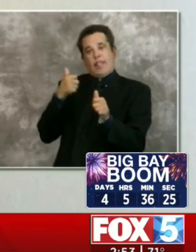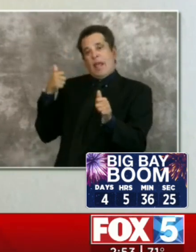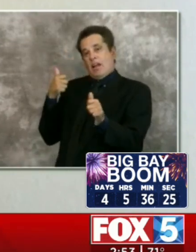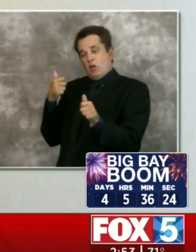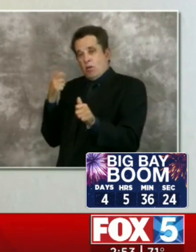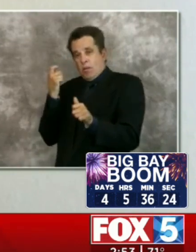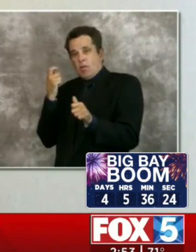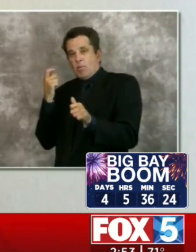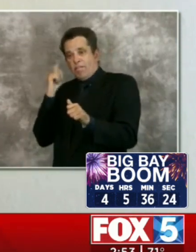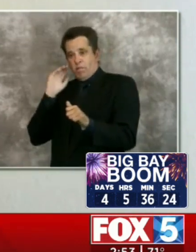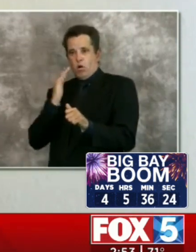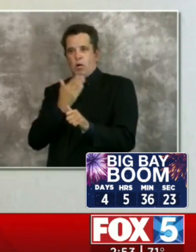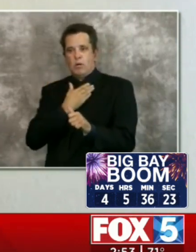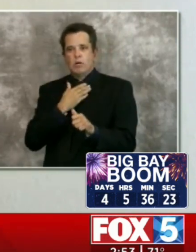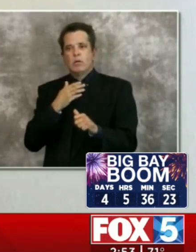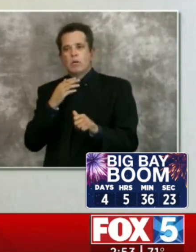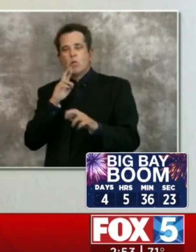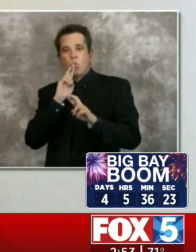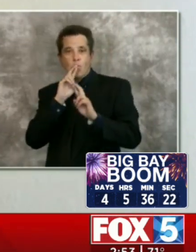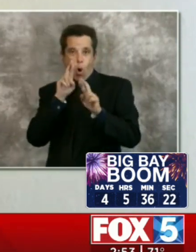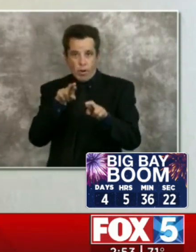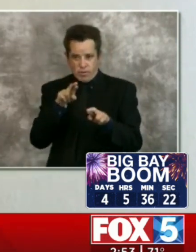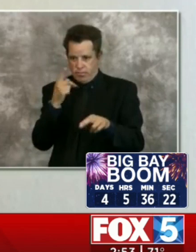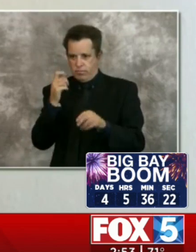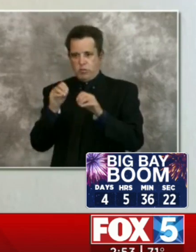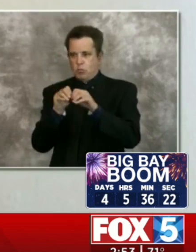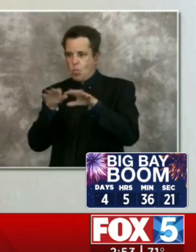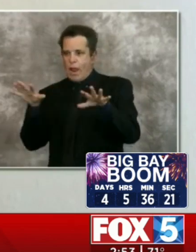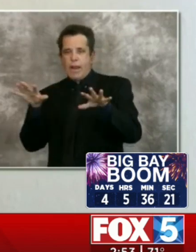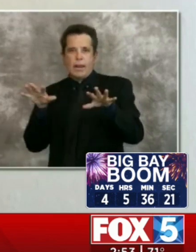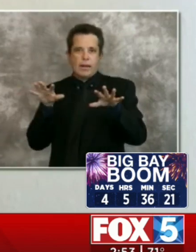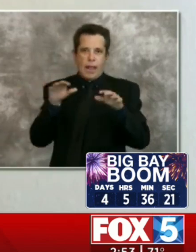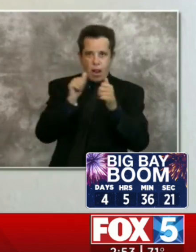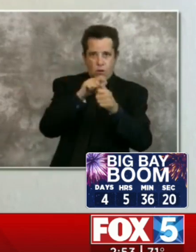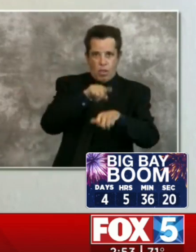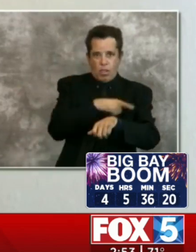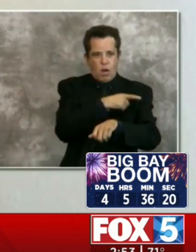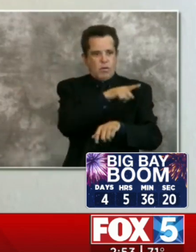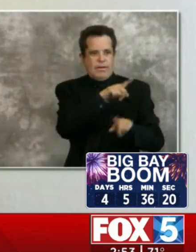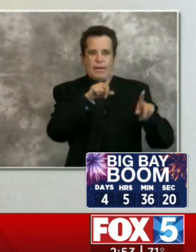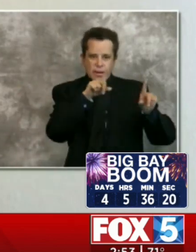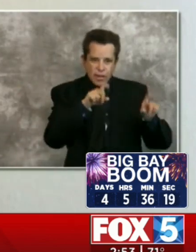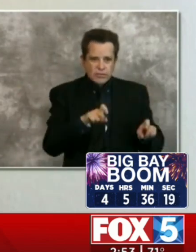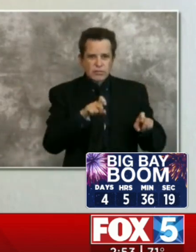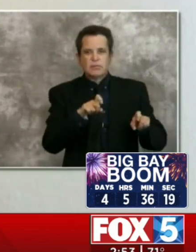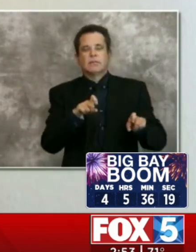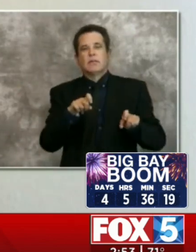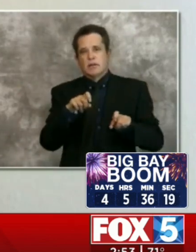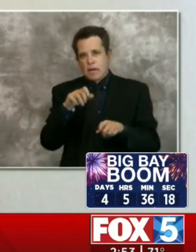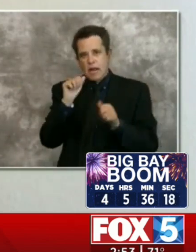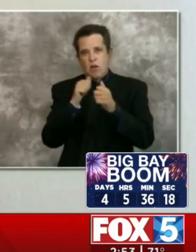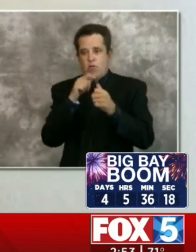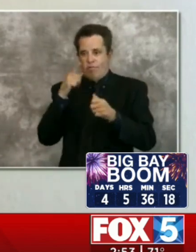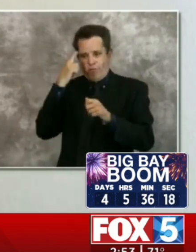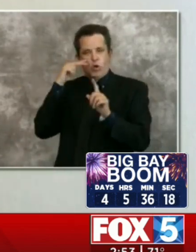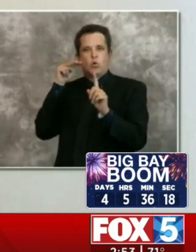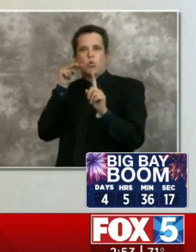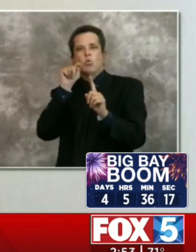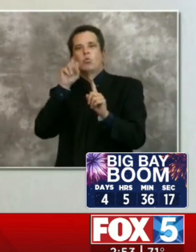ALL OF OUR SITUATION HERE IN SAN DIEGO COUNTY. WE ALL HAVE TO BE MINDFUL OF THE LACQUER DELAY. IN TERMS OF. TOUCH READ